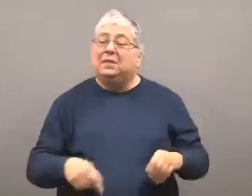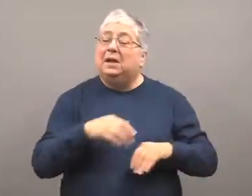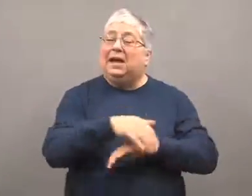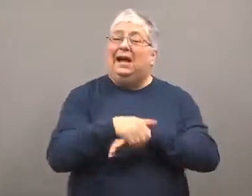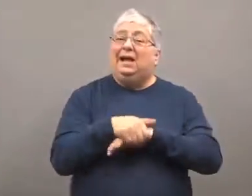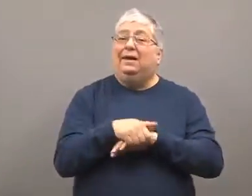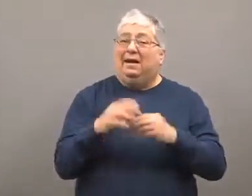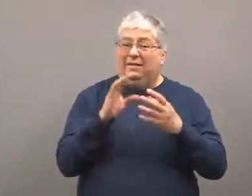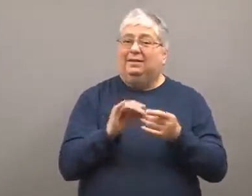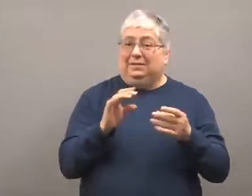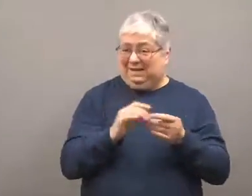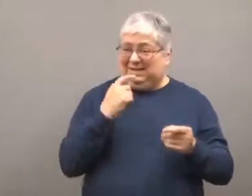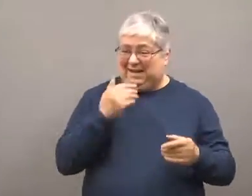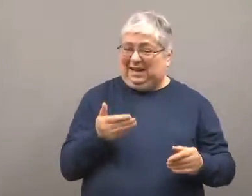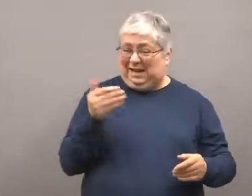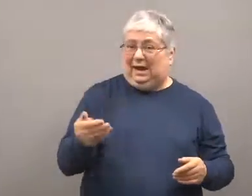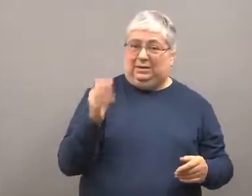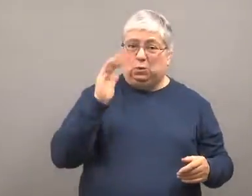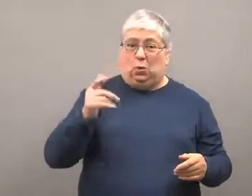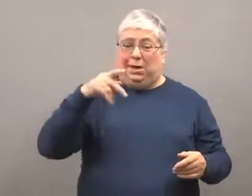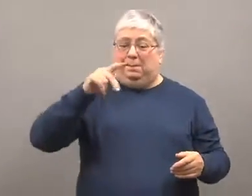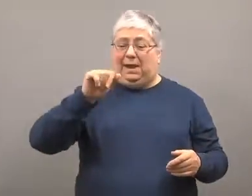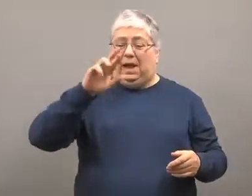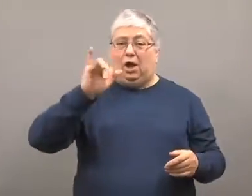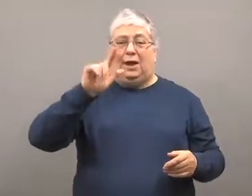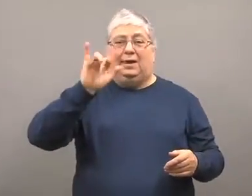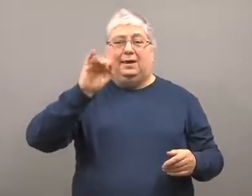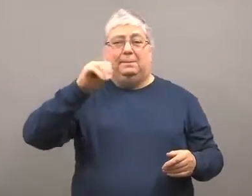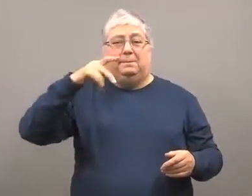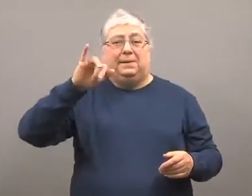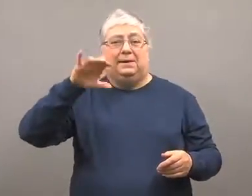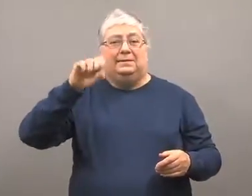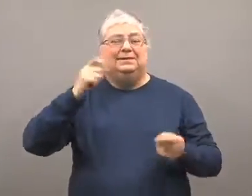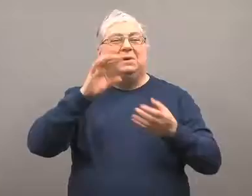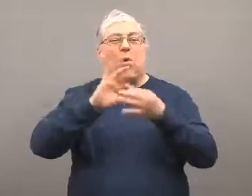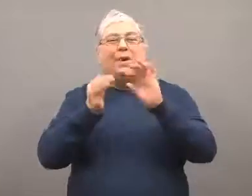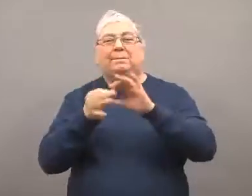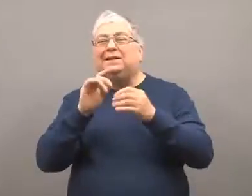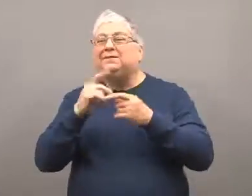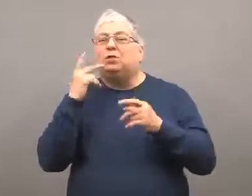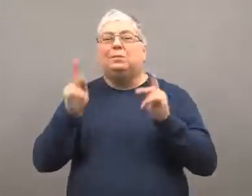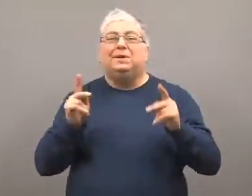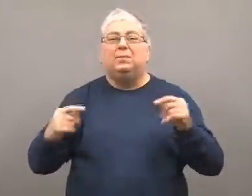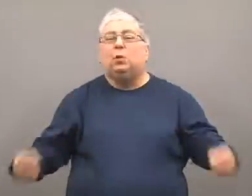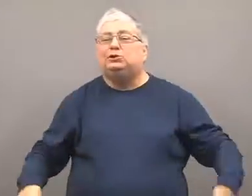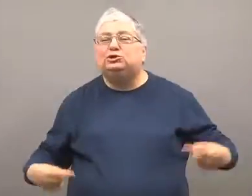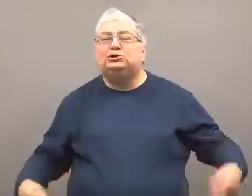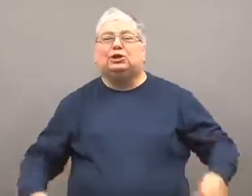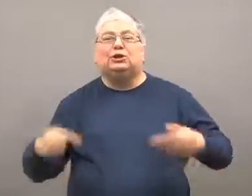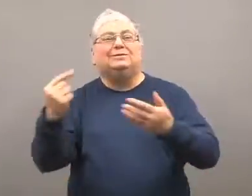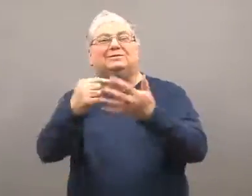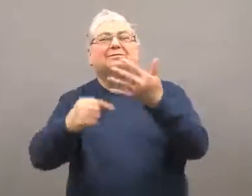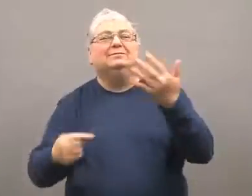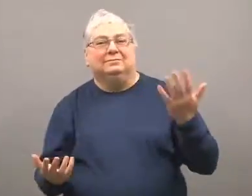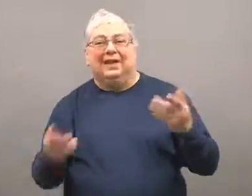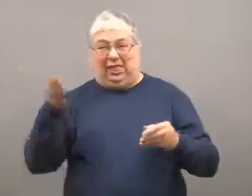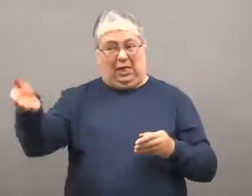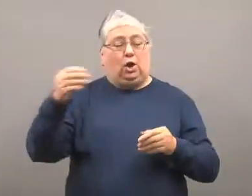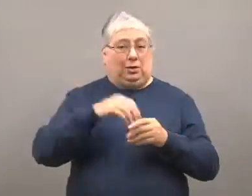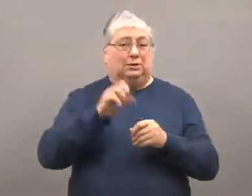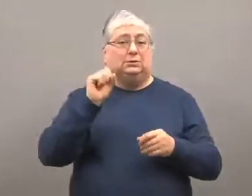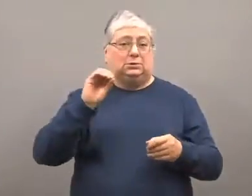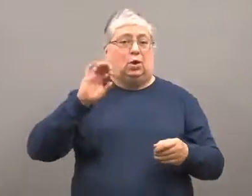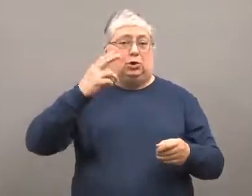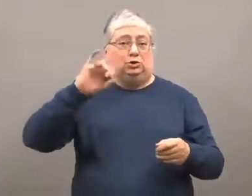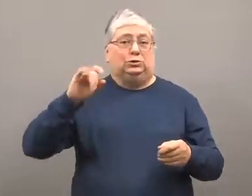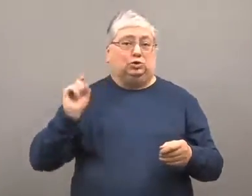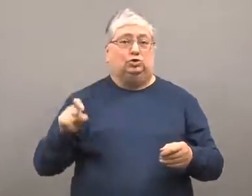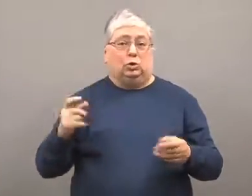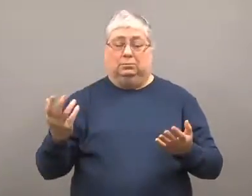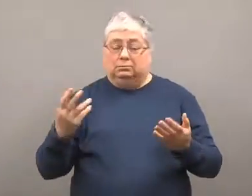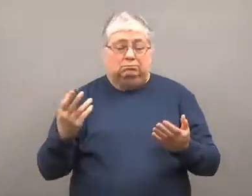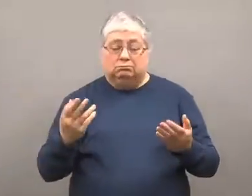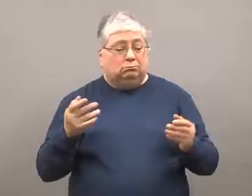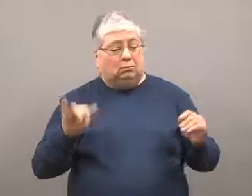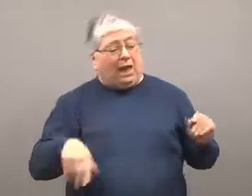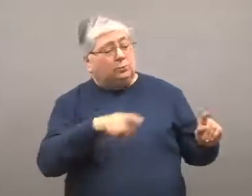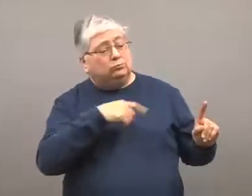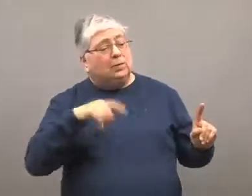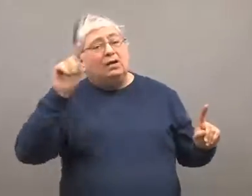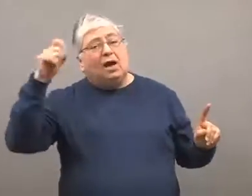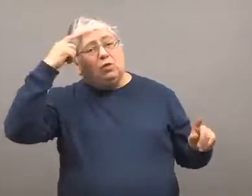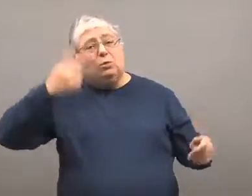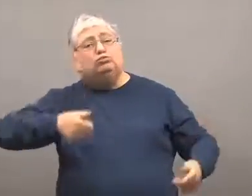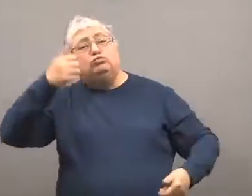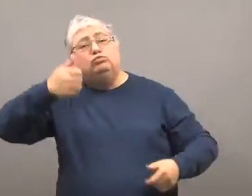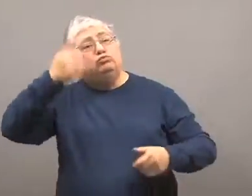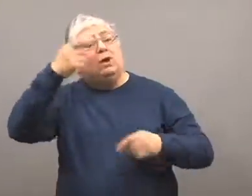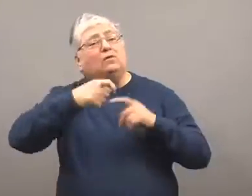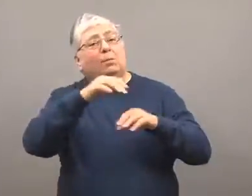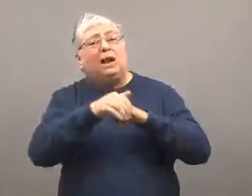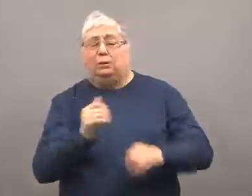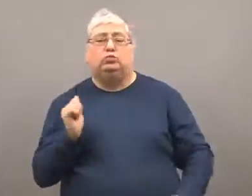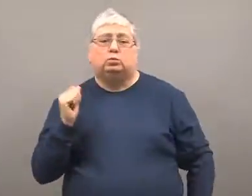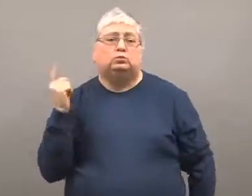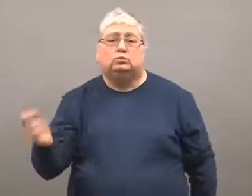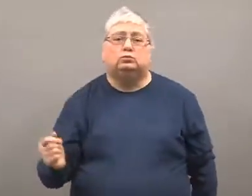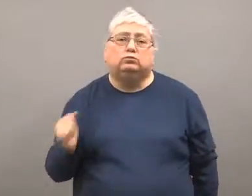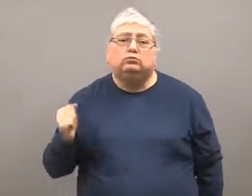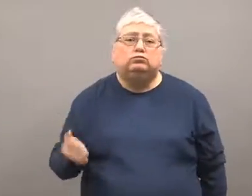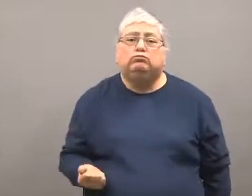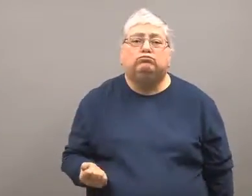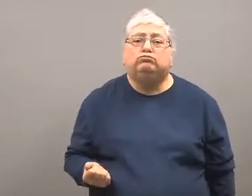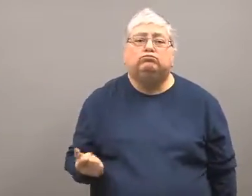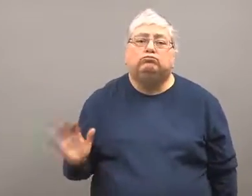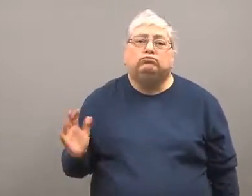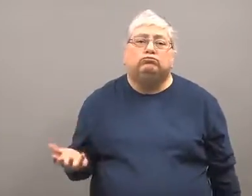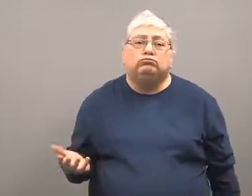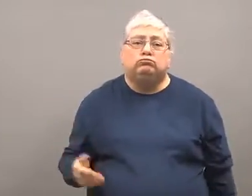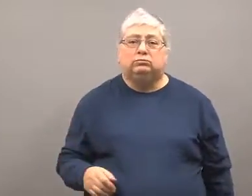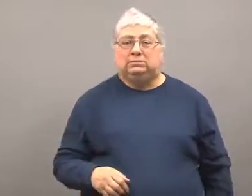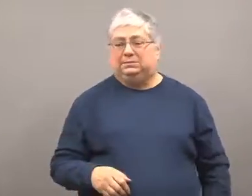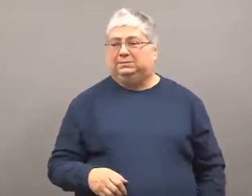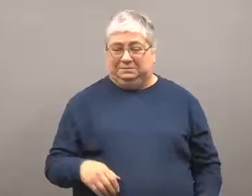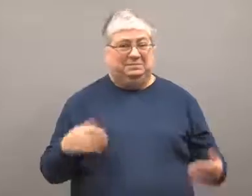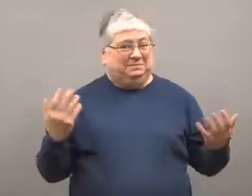The Paralympics are to be held in Sochi, and England's ministers will not go.